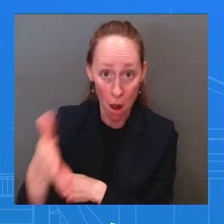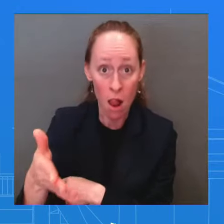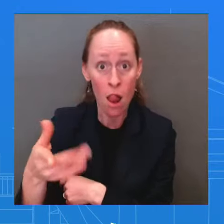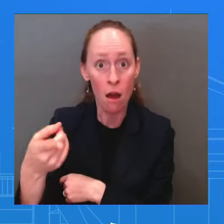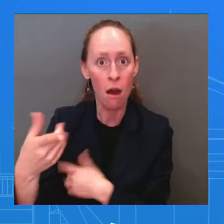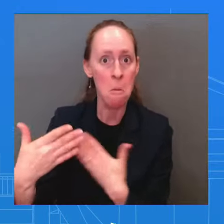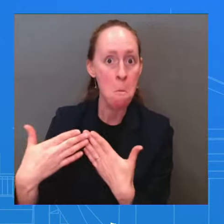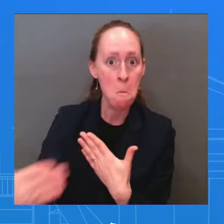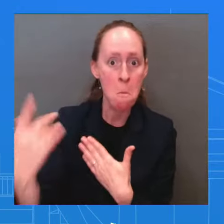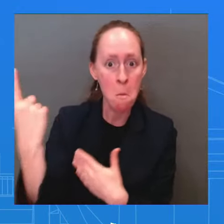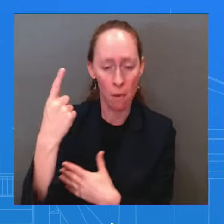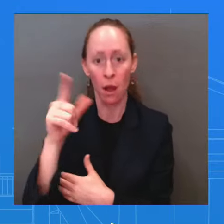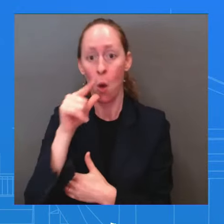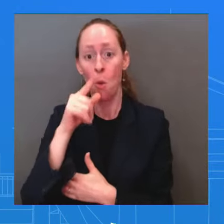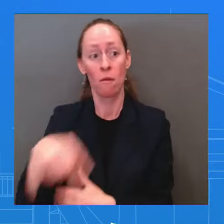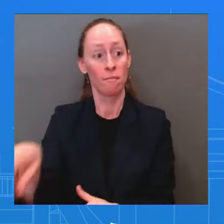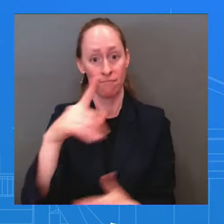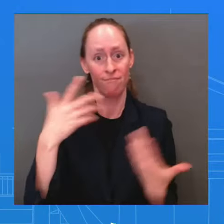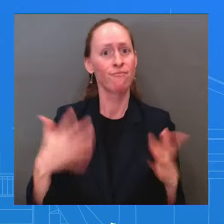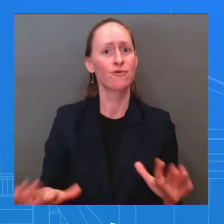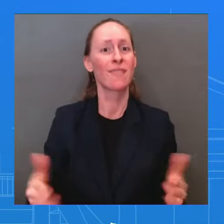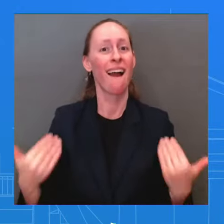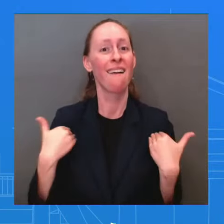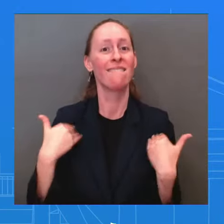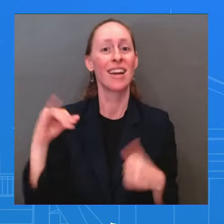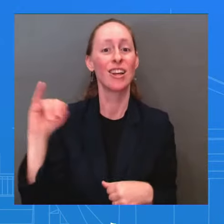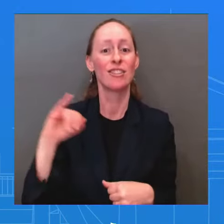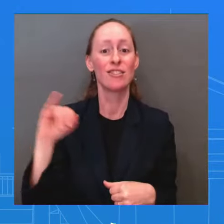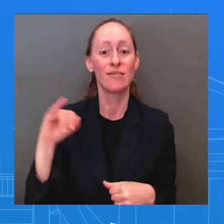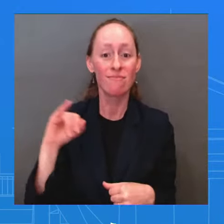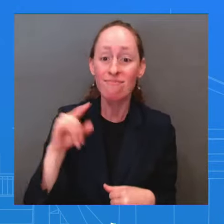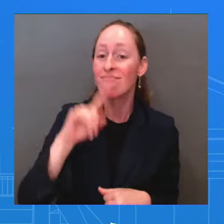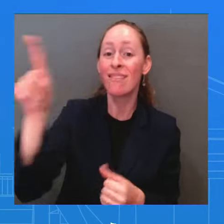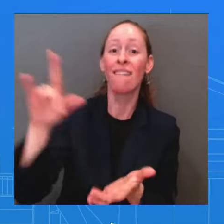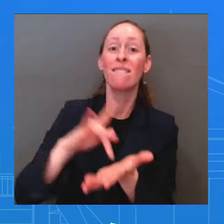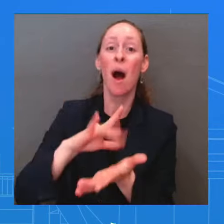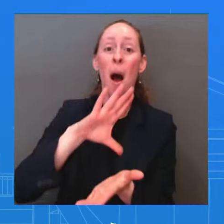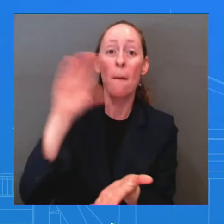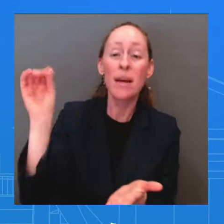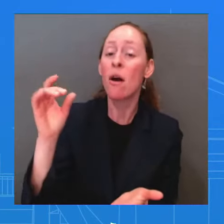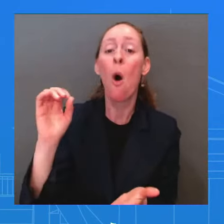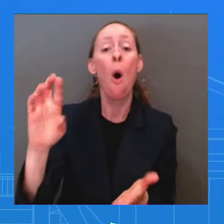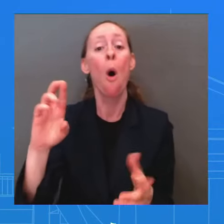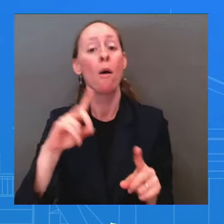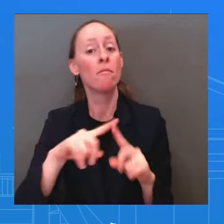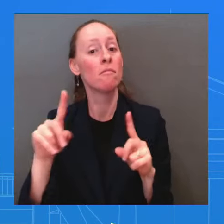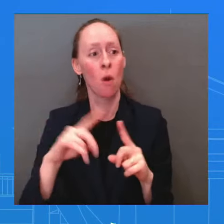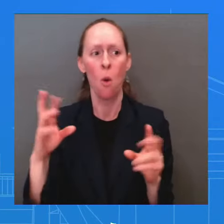getting out to pharmacies or to the sites where people without insurance would go. And already we're seeing that there isn't availability